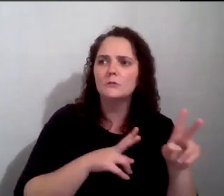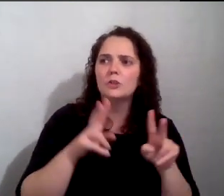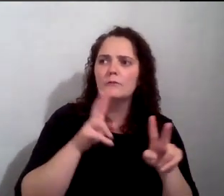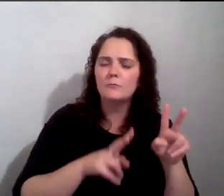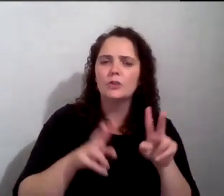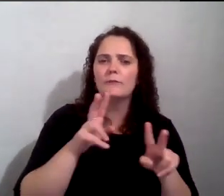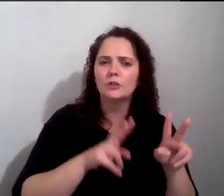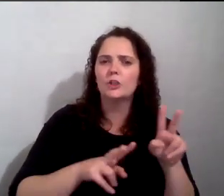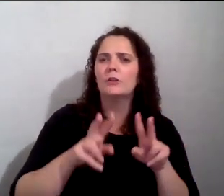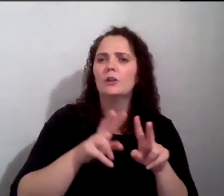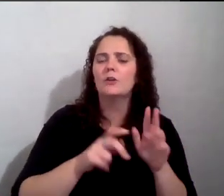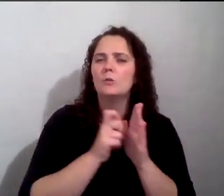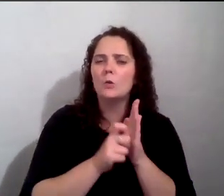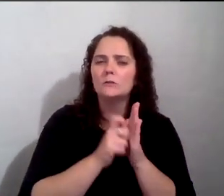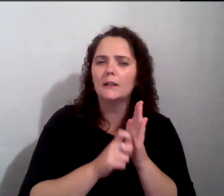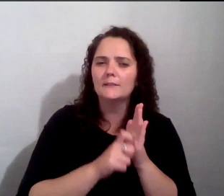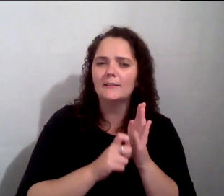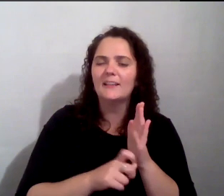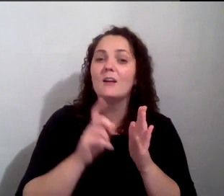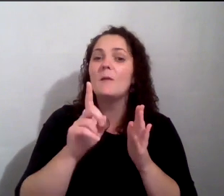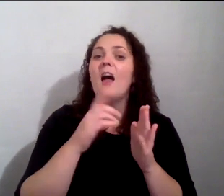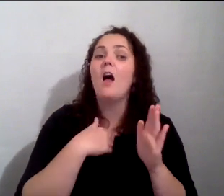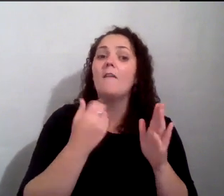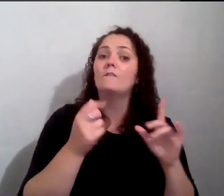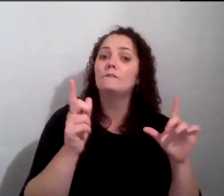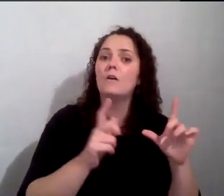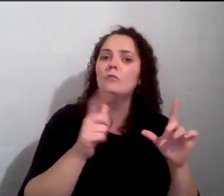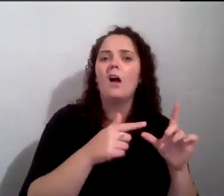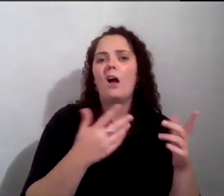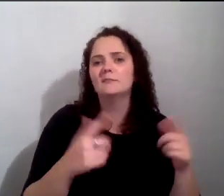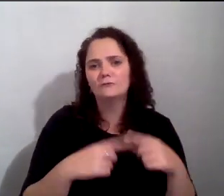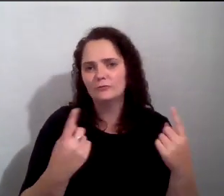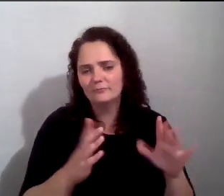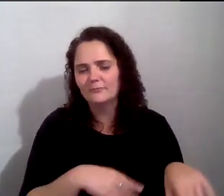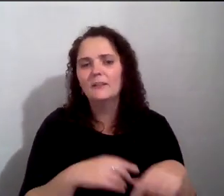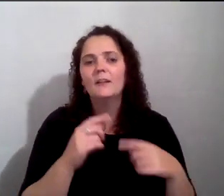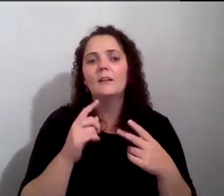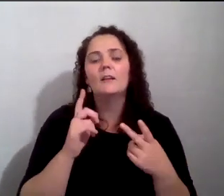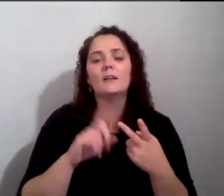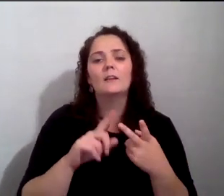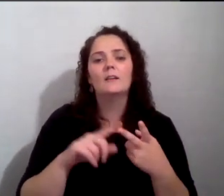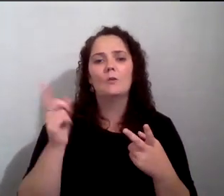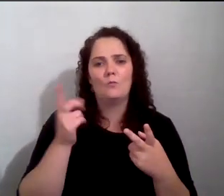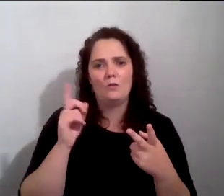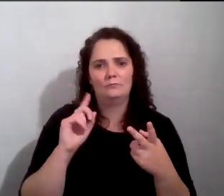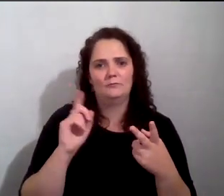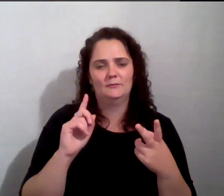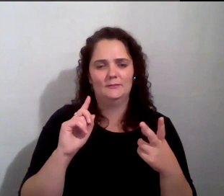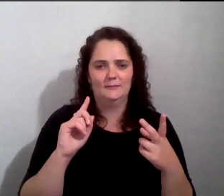periods of observation and note taking, that when I work from snapshots, are necessary. The next thing is a